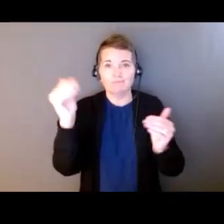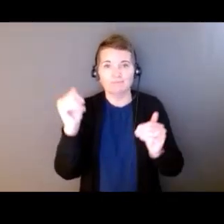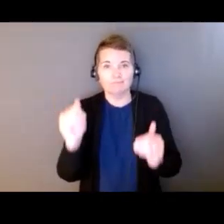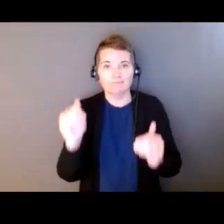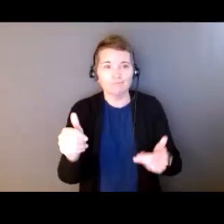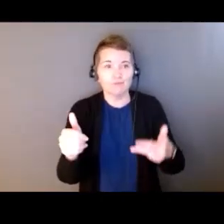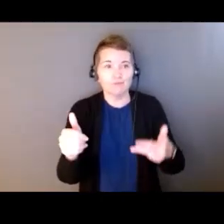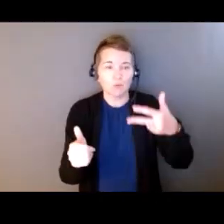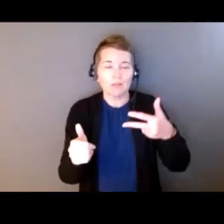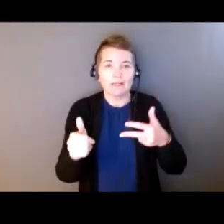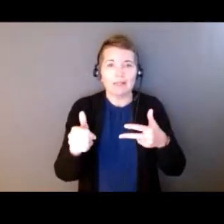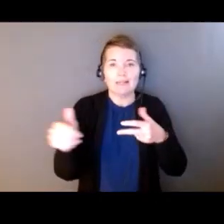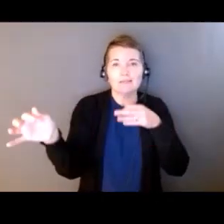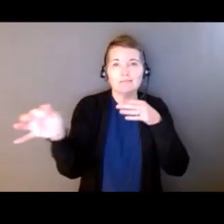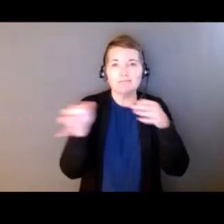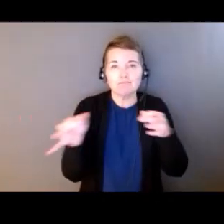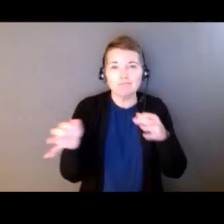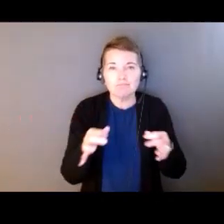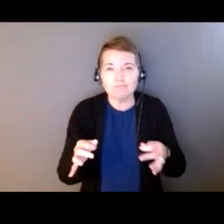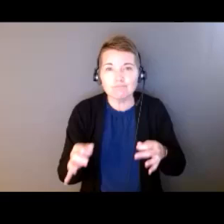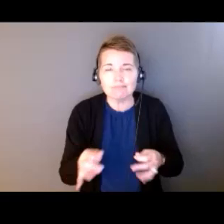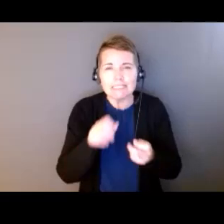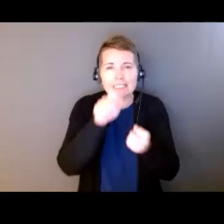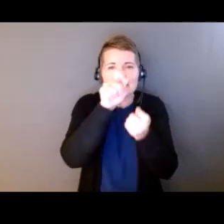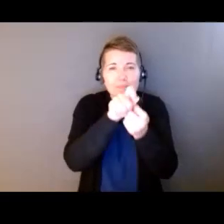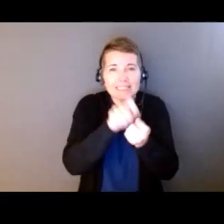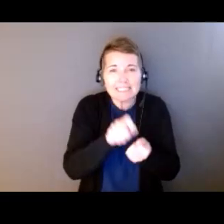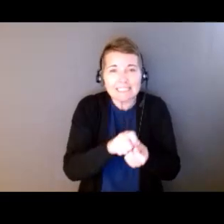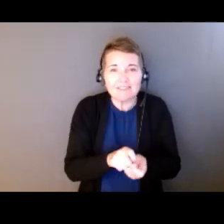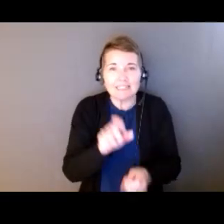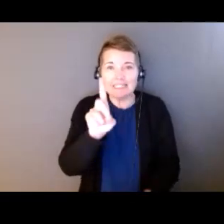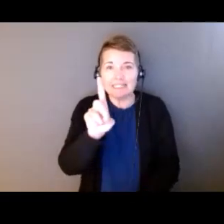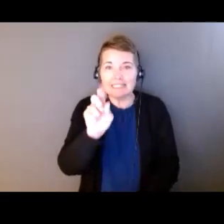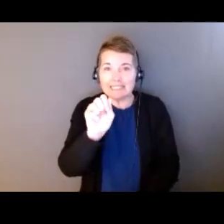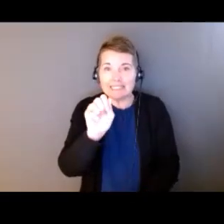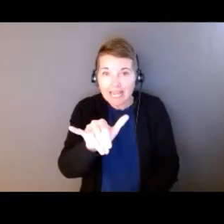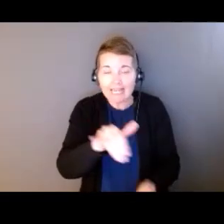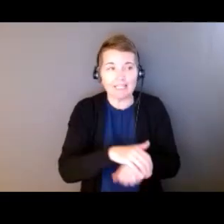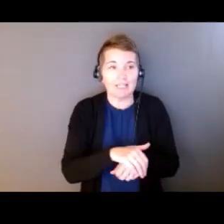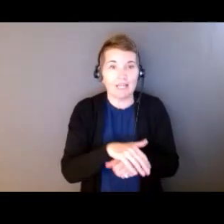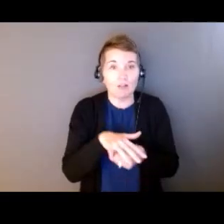they'll input specific information on each date, location, type of activity for any